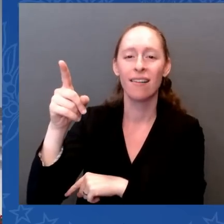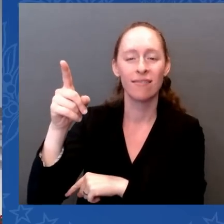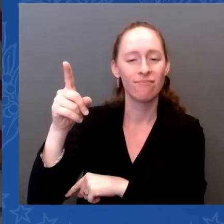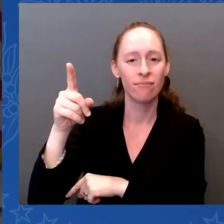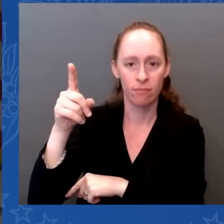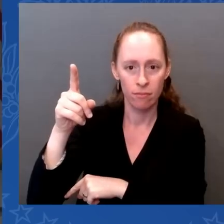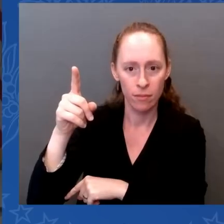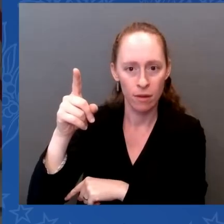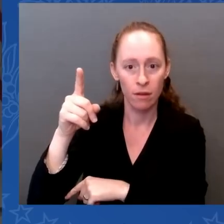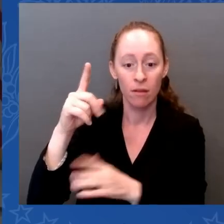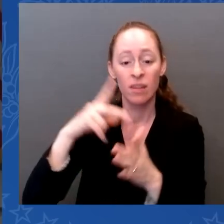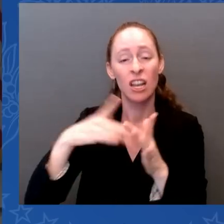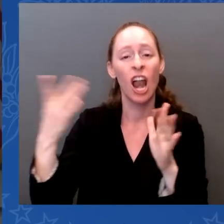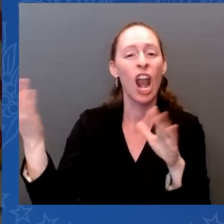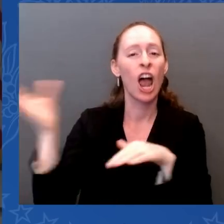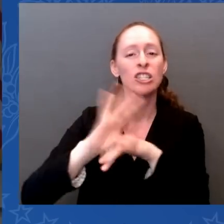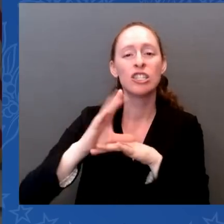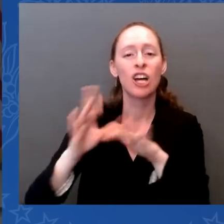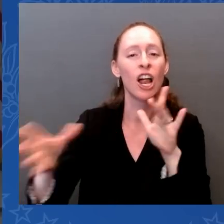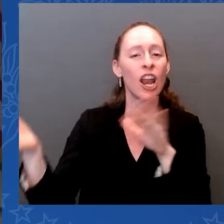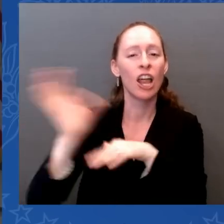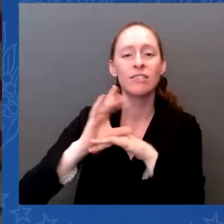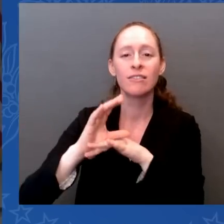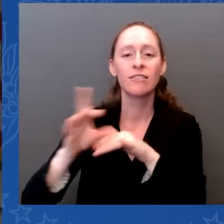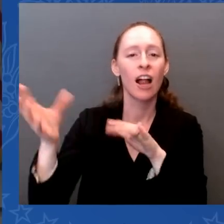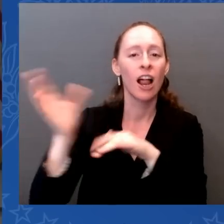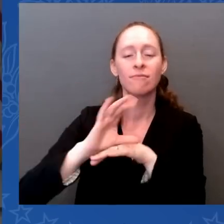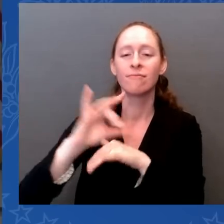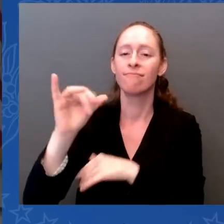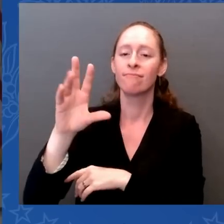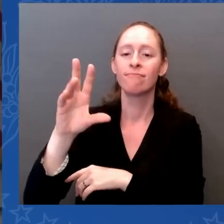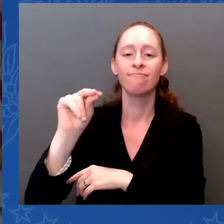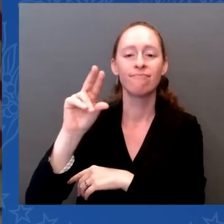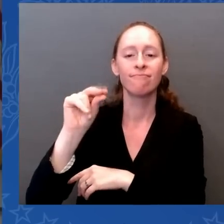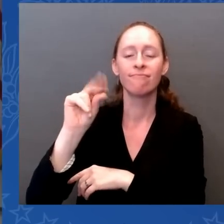And next, I think, is the most important thing for me and for so many others